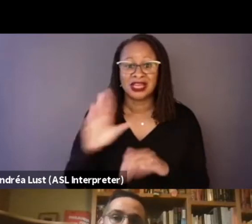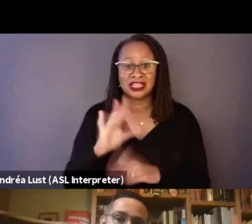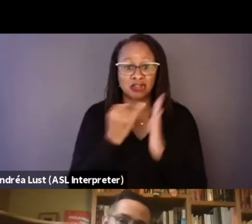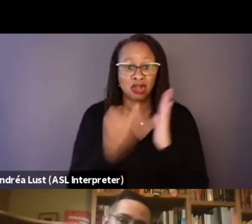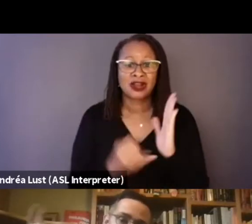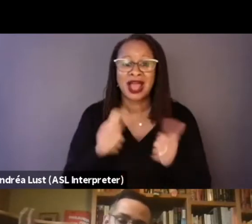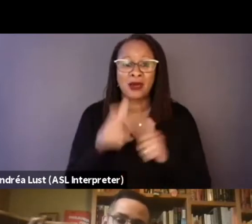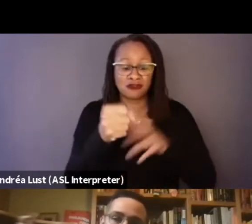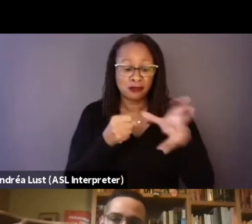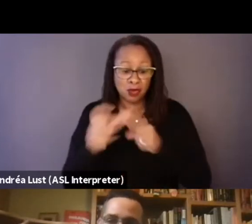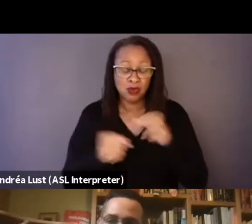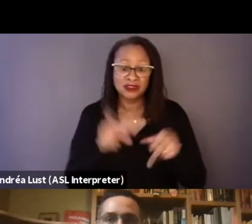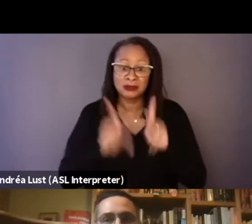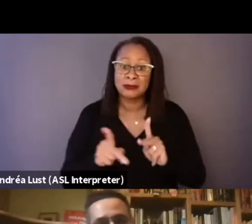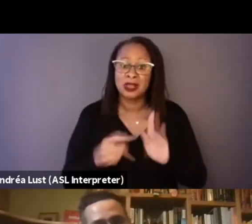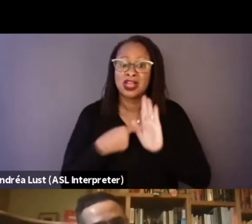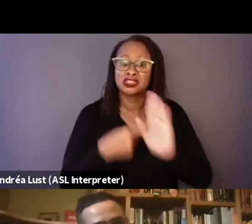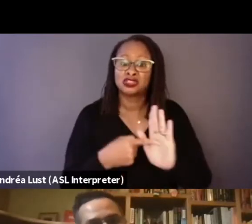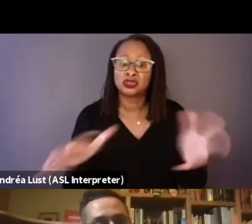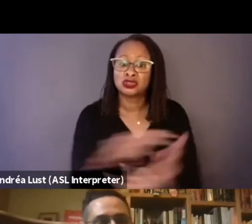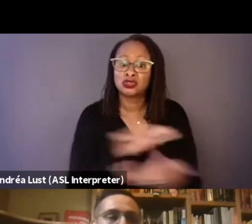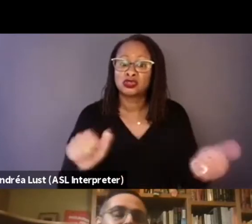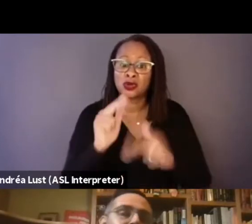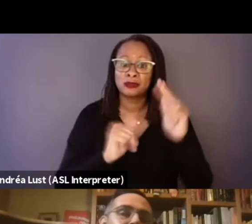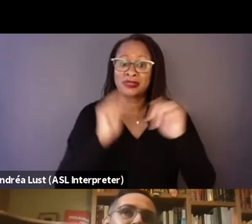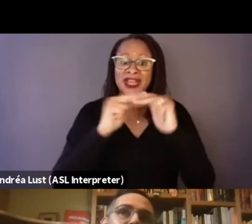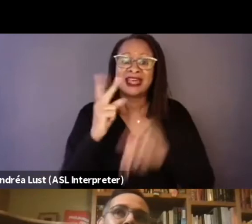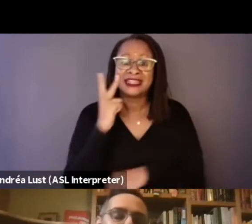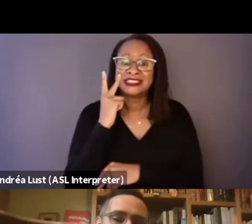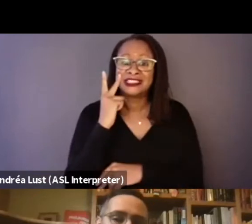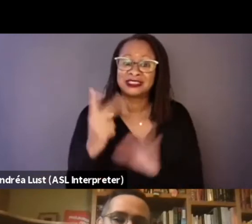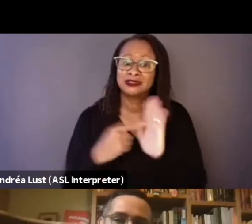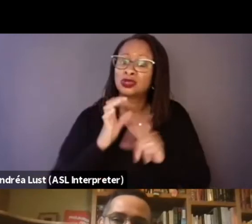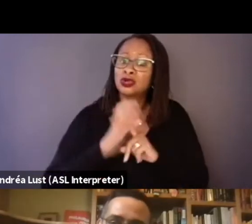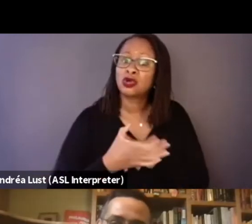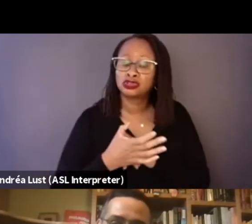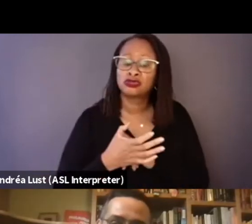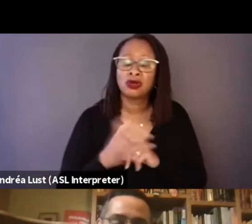the way that he shows these cultural artifacts and the ways that they get destroyed- I thought it was a different way to connect.